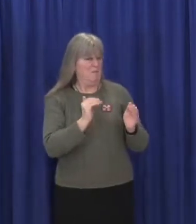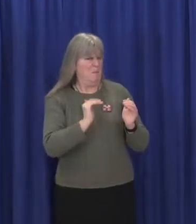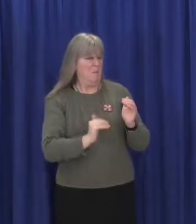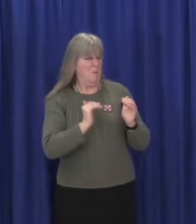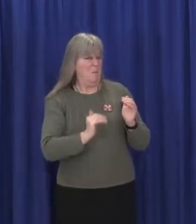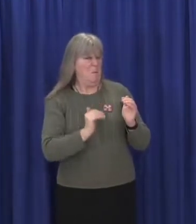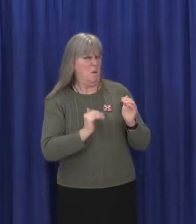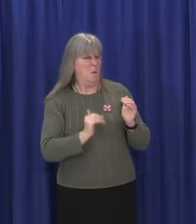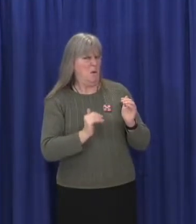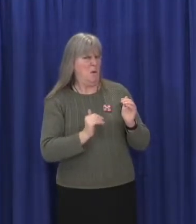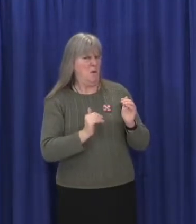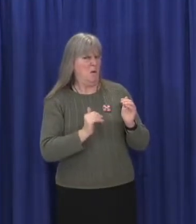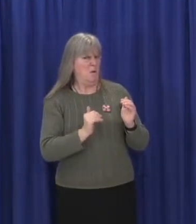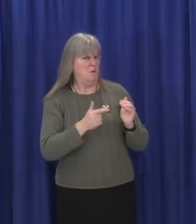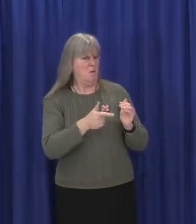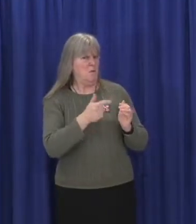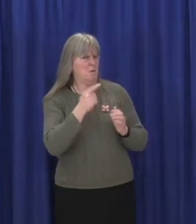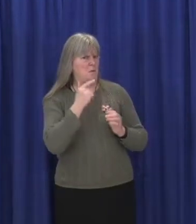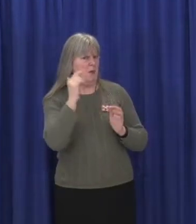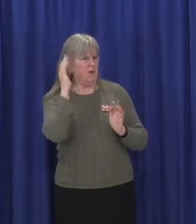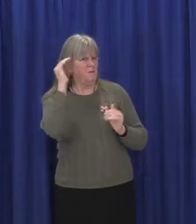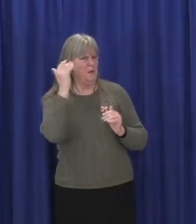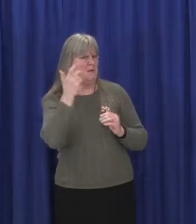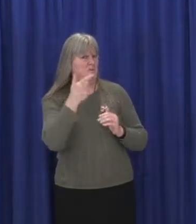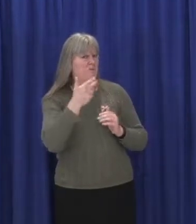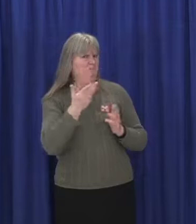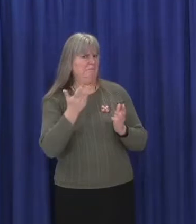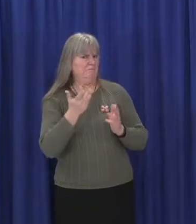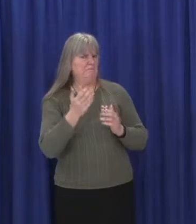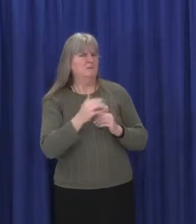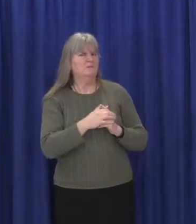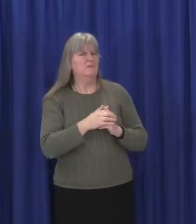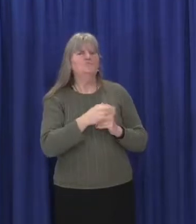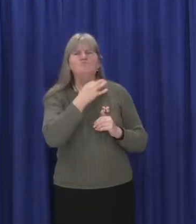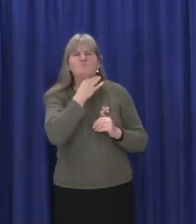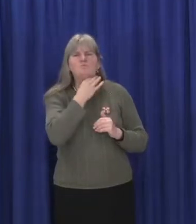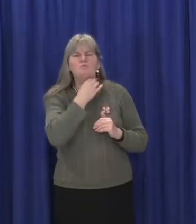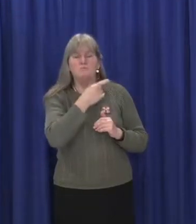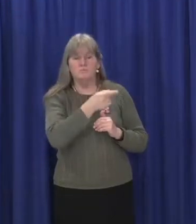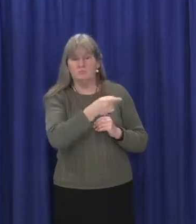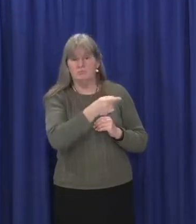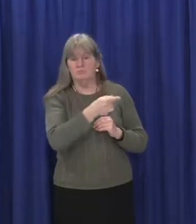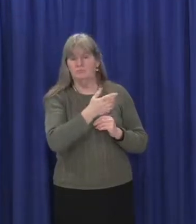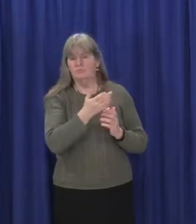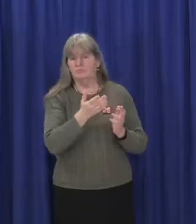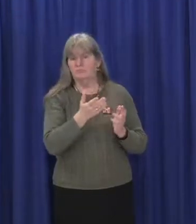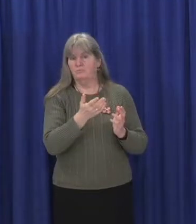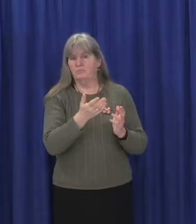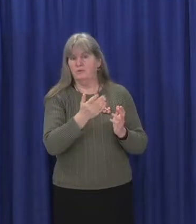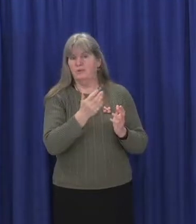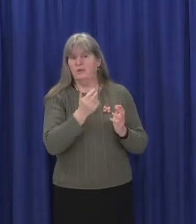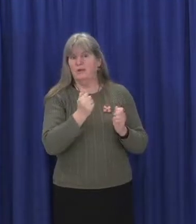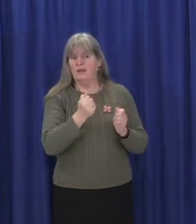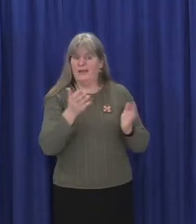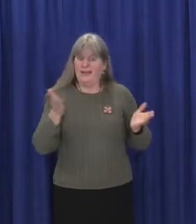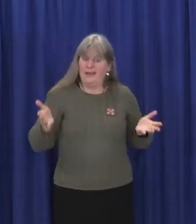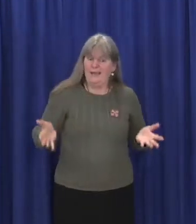than you'd expect? And I'm wondering if maybe something is-- can be done to try to encourage more parents to have their